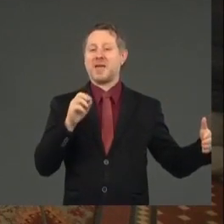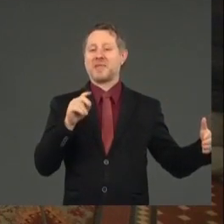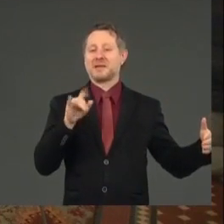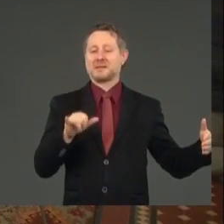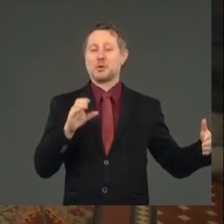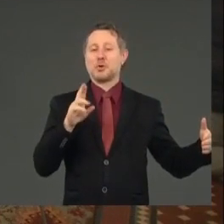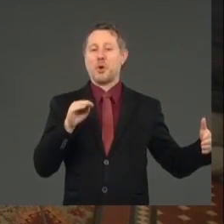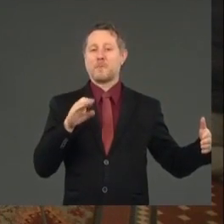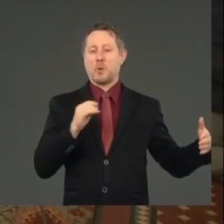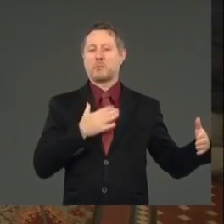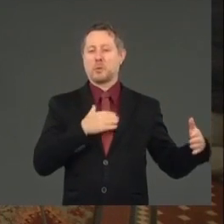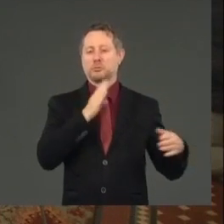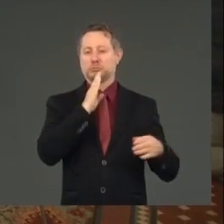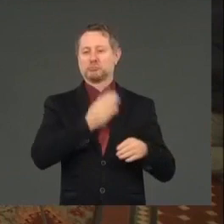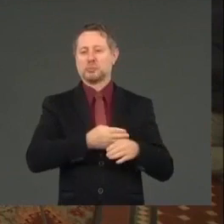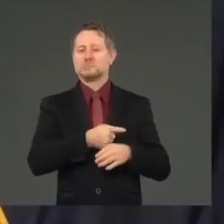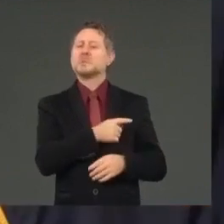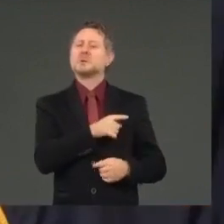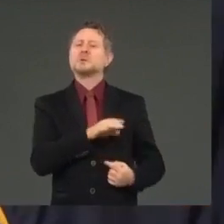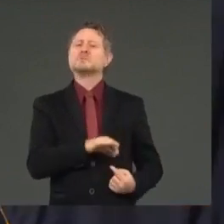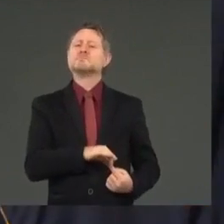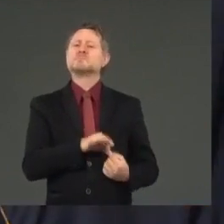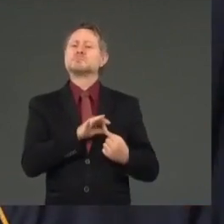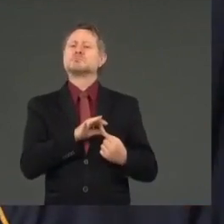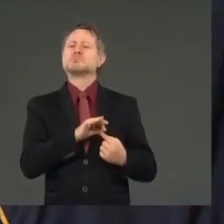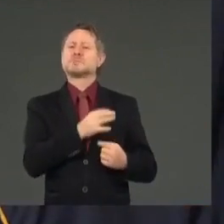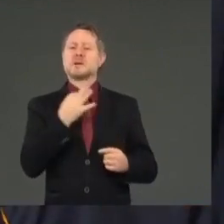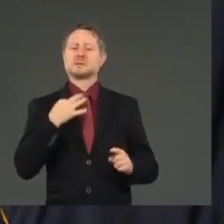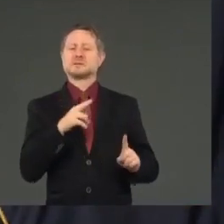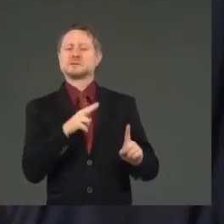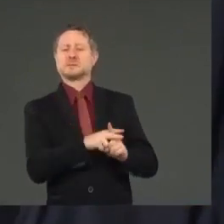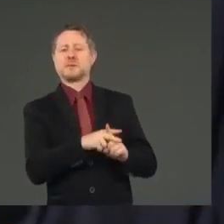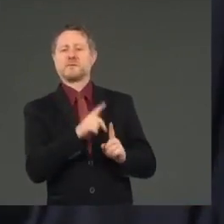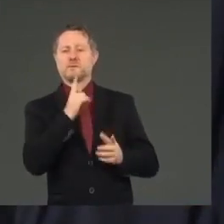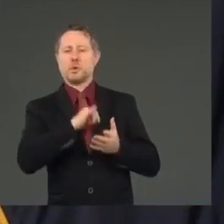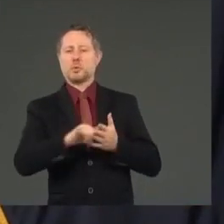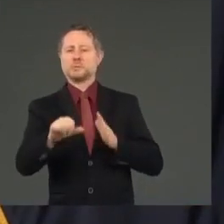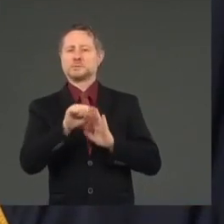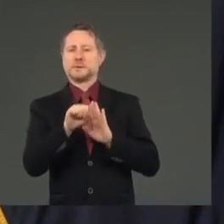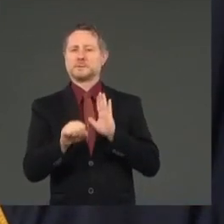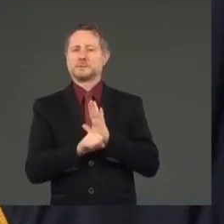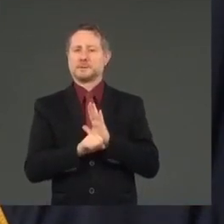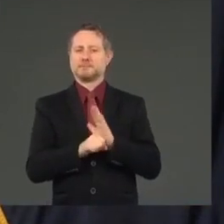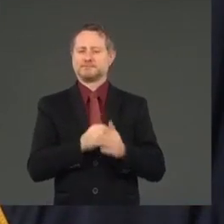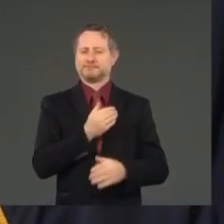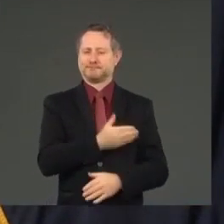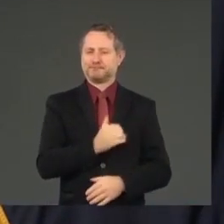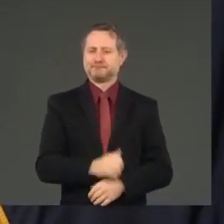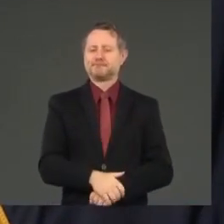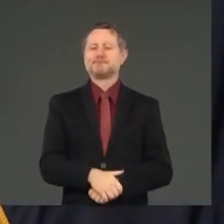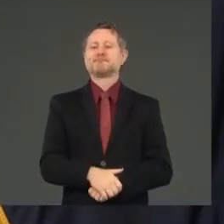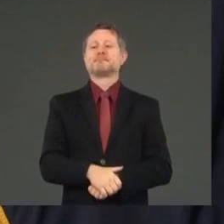TO MY IMMEDIATE RIGHT, MARIAH